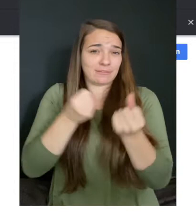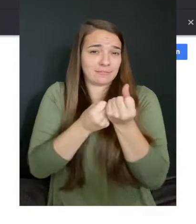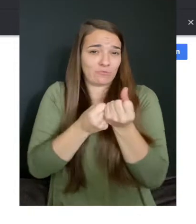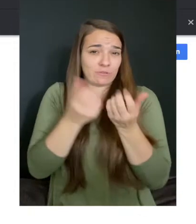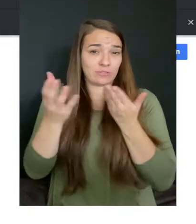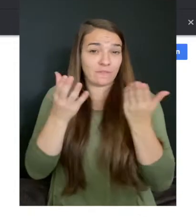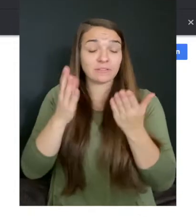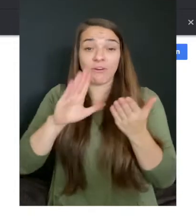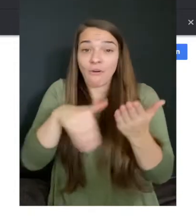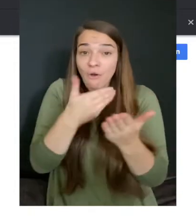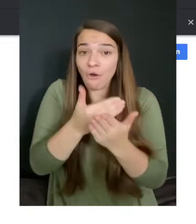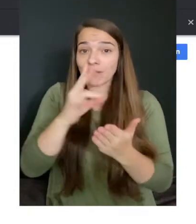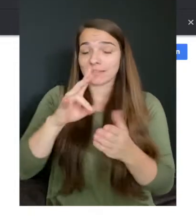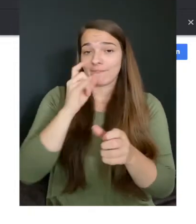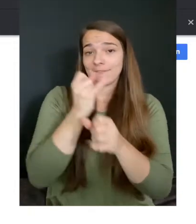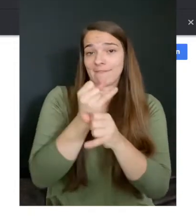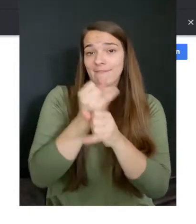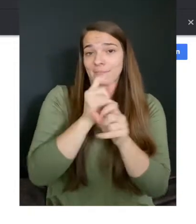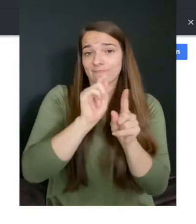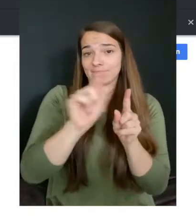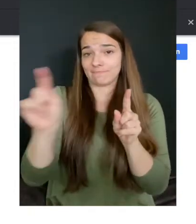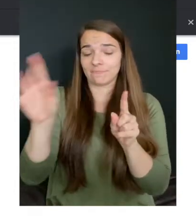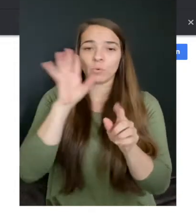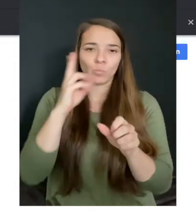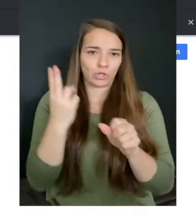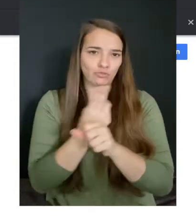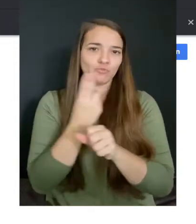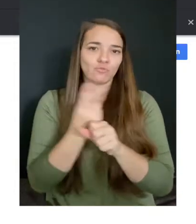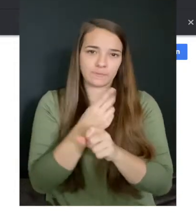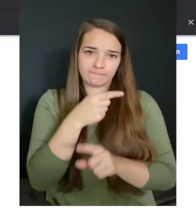campuses across Dallas College are utilizing accommodate.